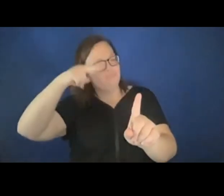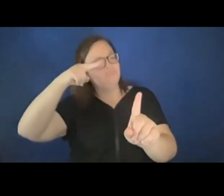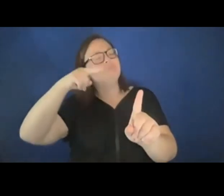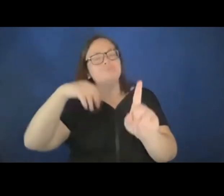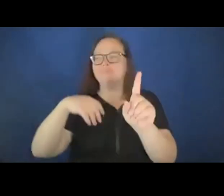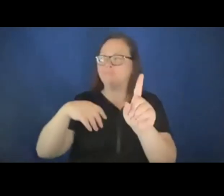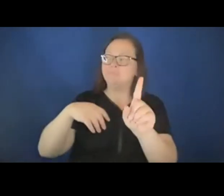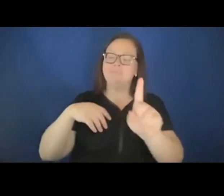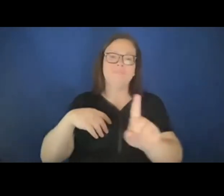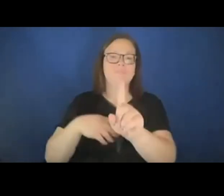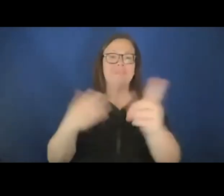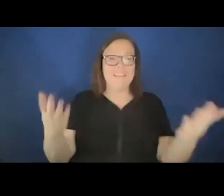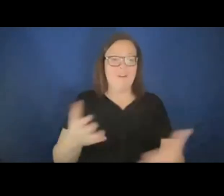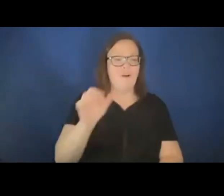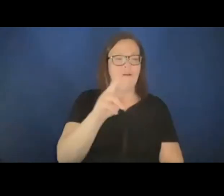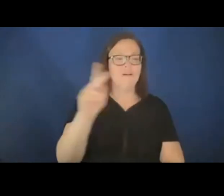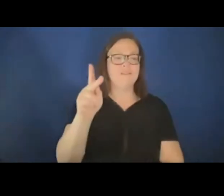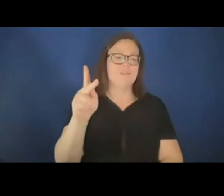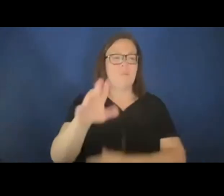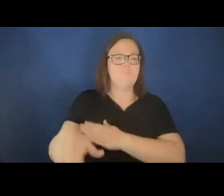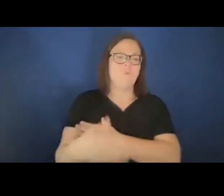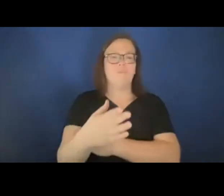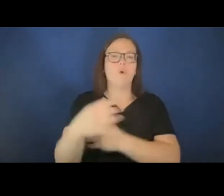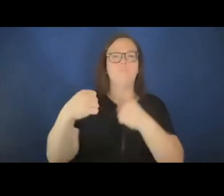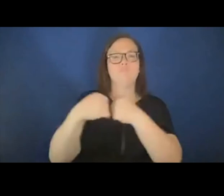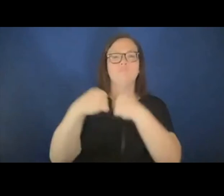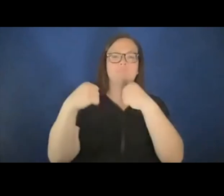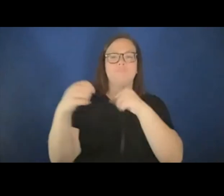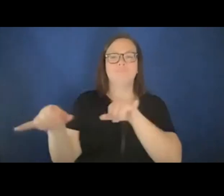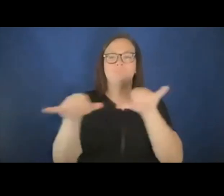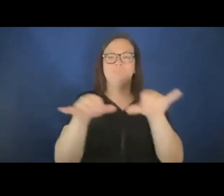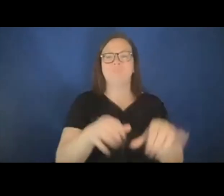an Arkansas mid-morning version of fist bumping.